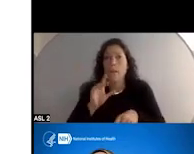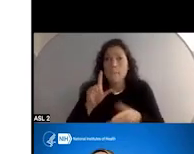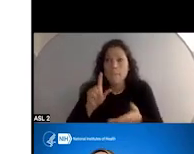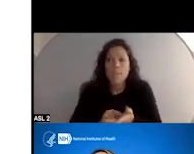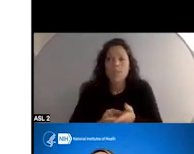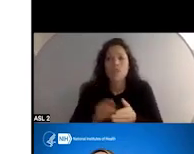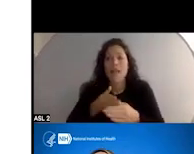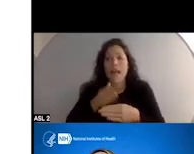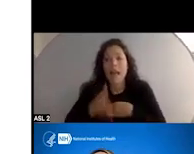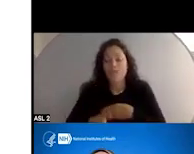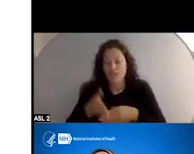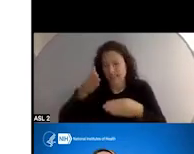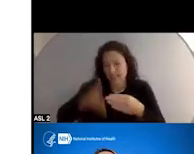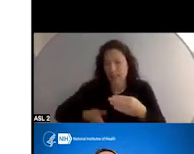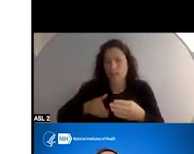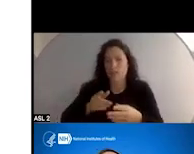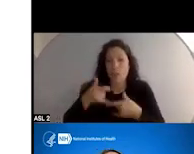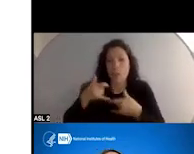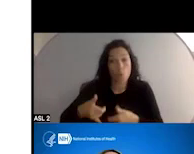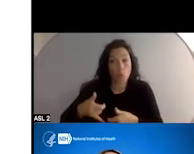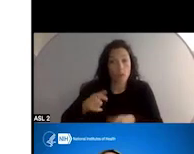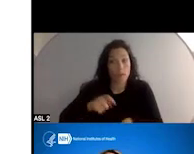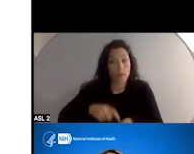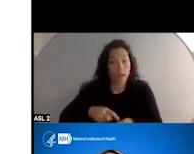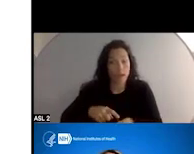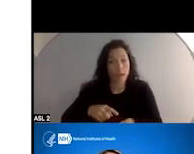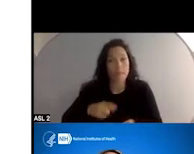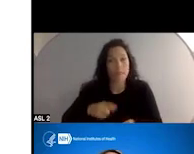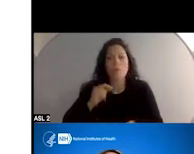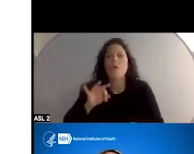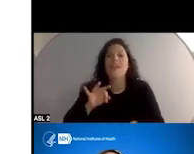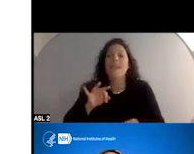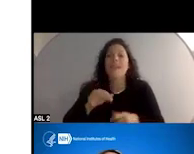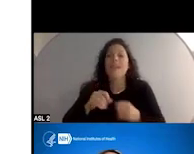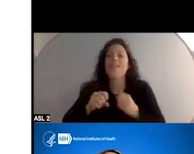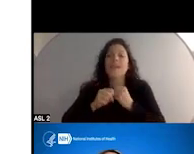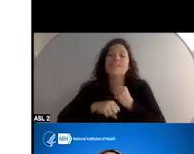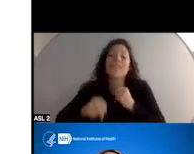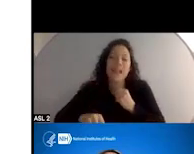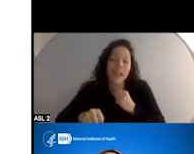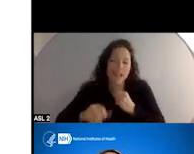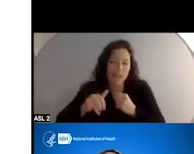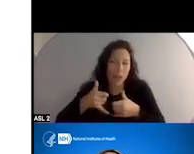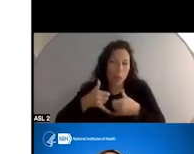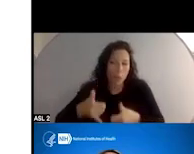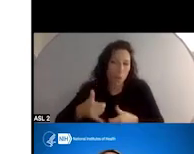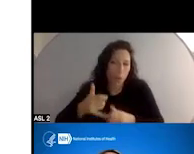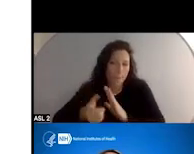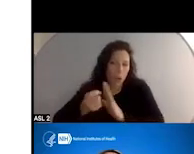And furthermore, what about if the award period is extended? What do you advise in those situations?